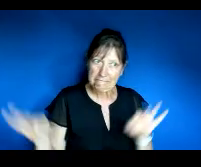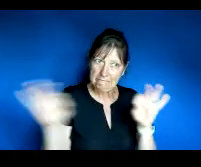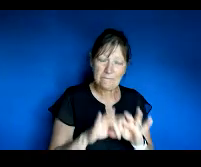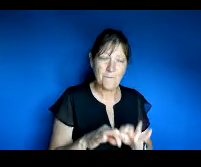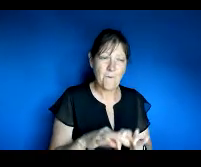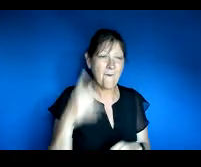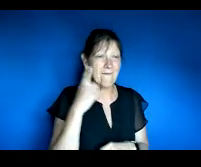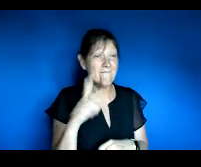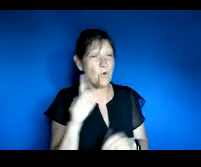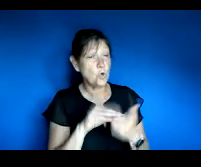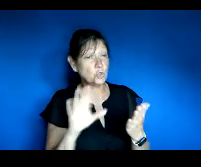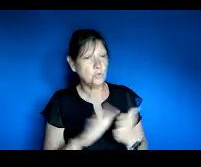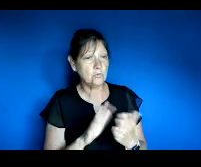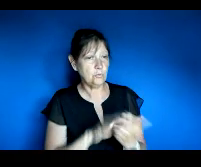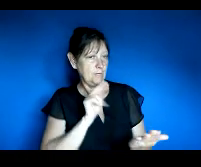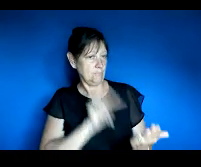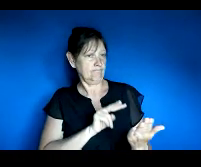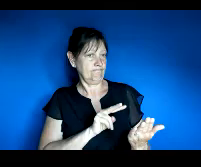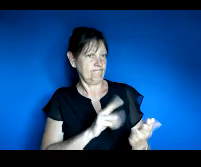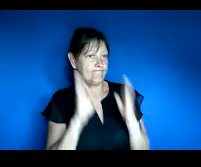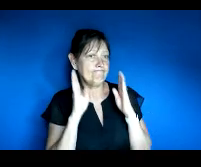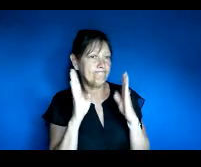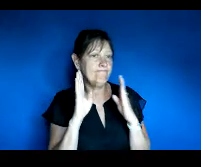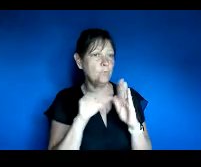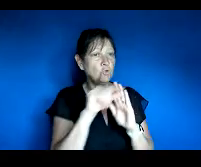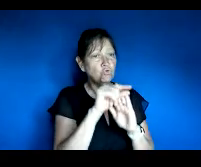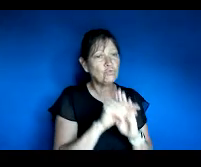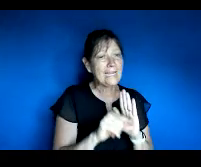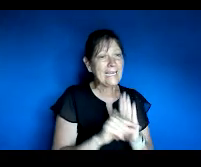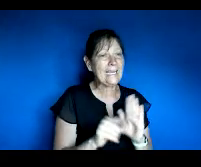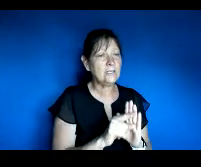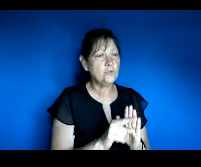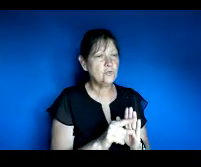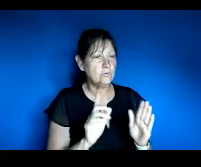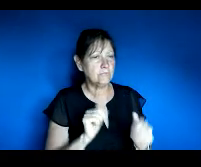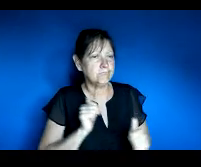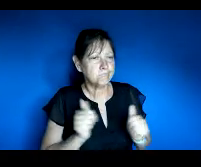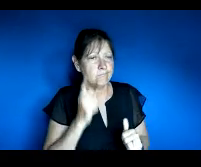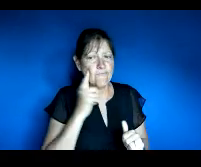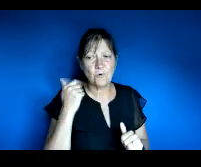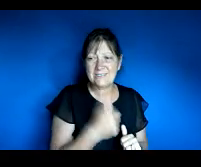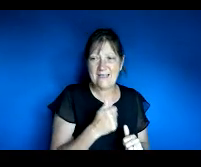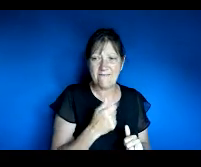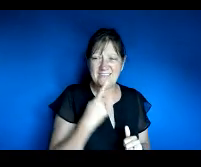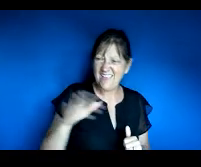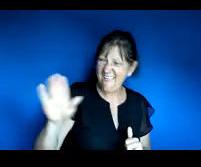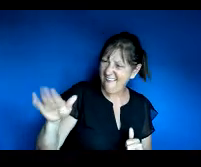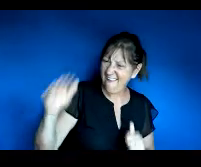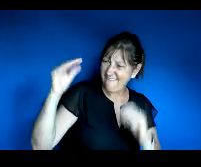to be there to advocate for their themselves and make sure that they're saying, "Hey, like, I noticed you didn't post that grade.